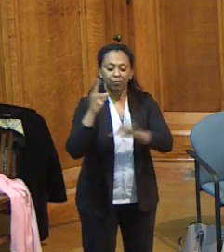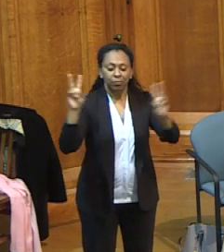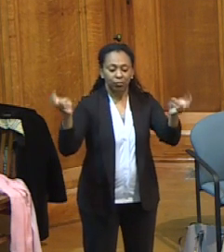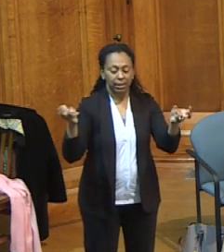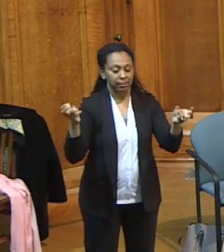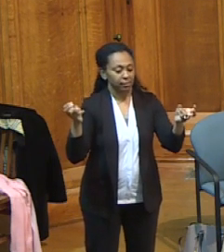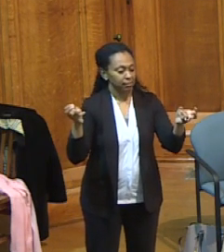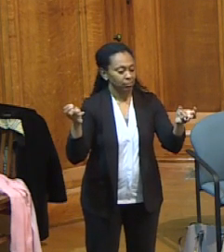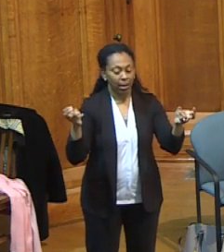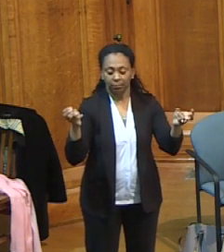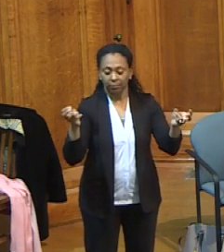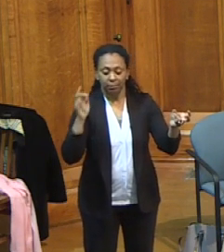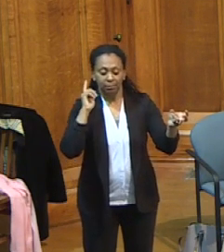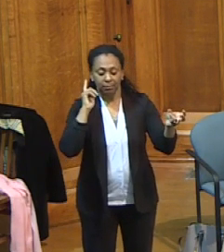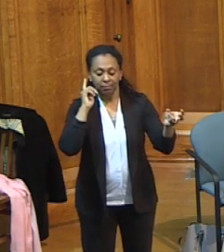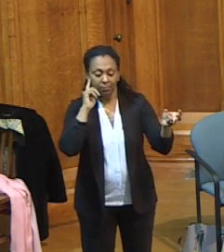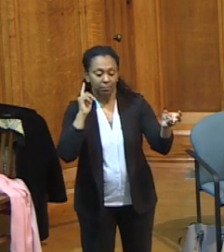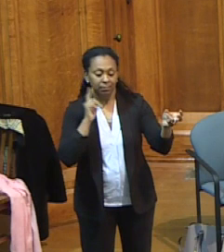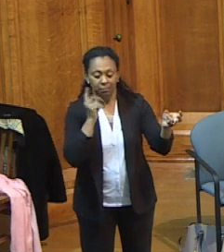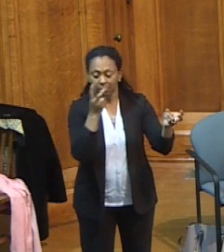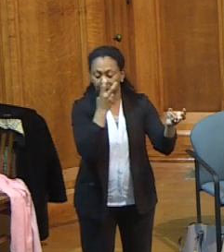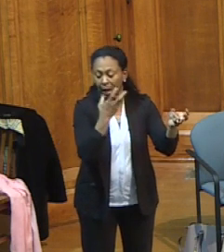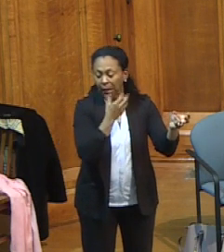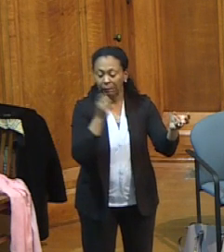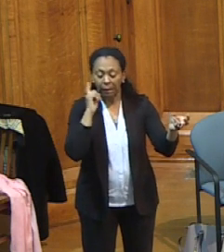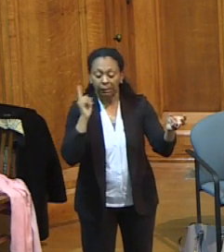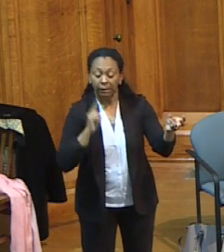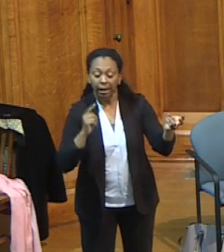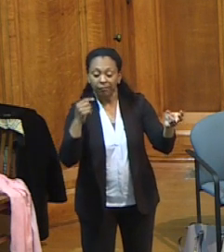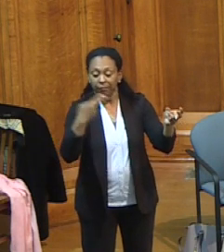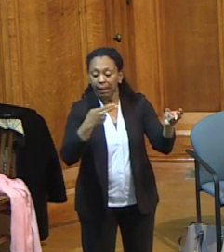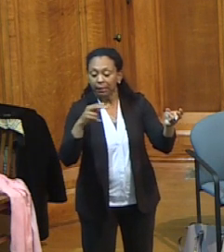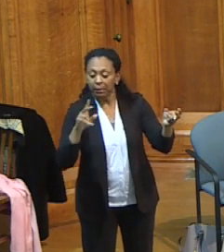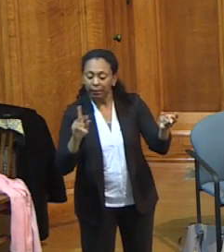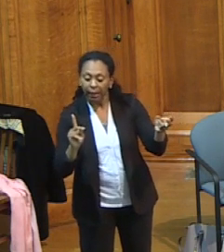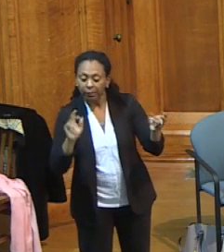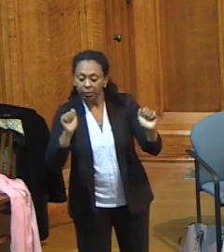if Blind and Deaf Helen Keller can speak and read lips